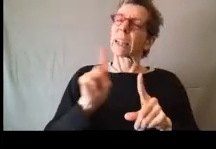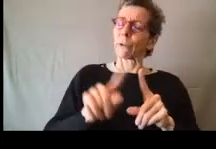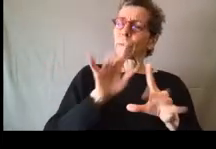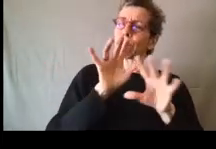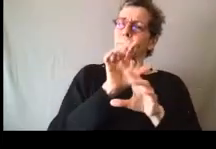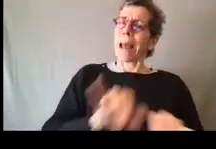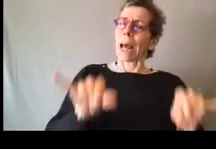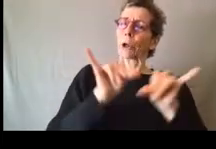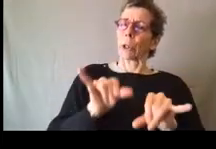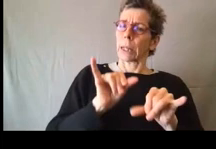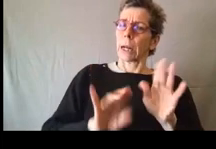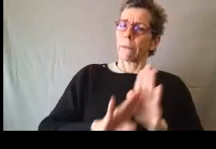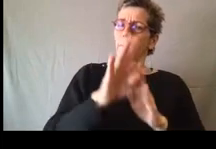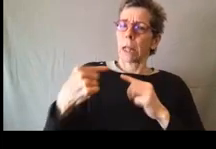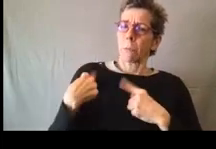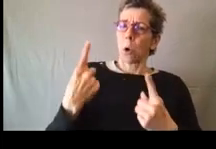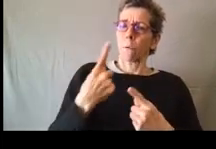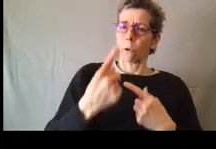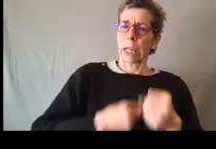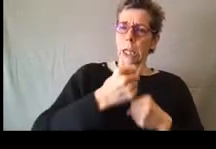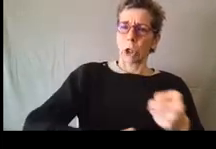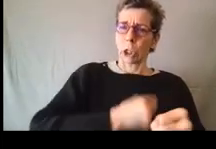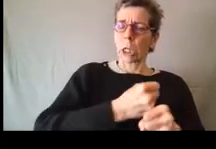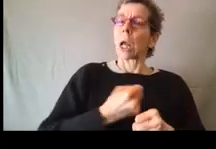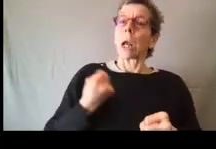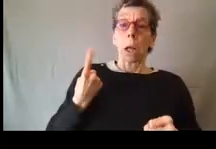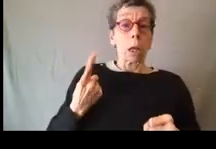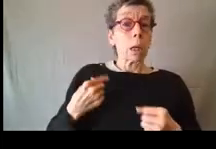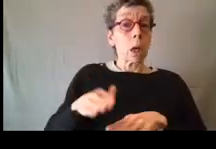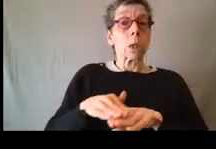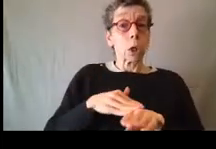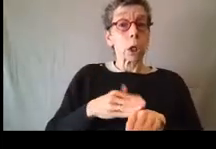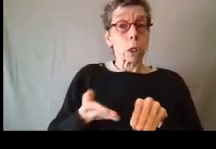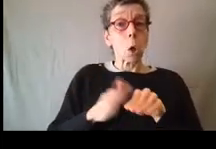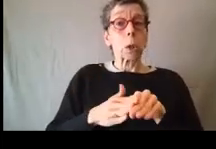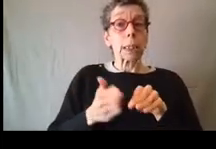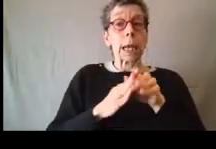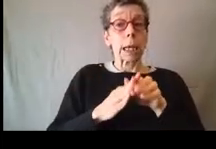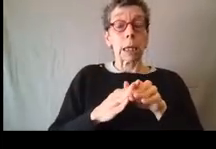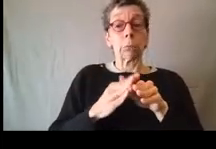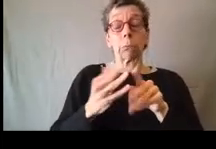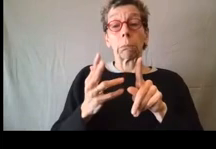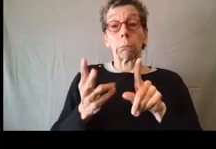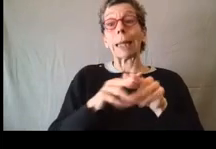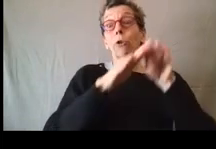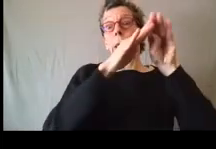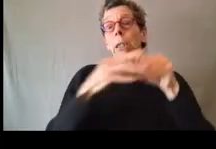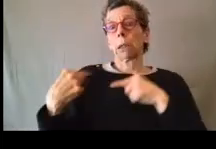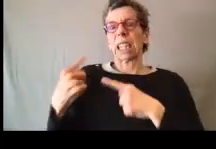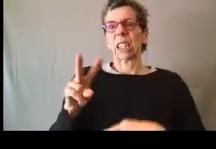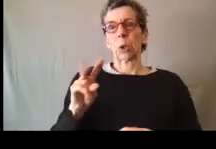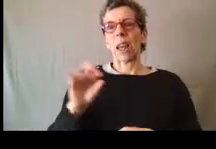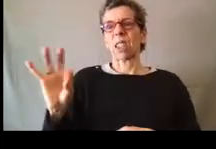over time. There has been a slow, steady increase in filings since 2009. The five areas make